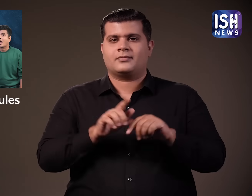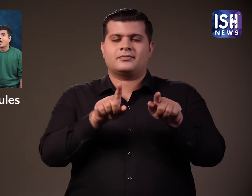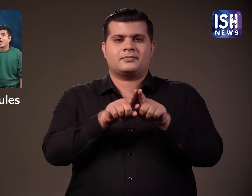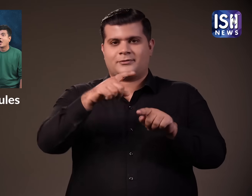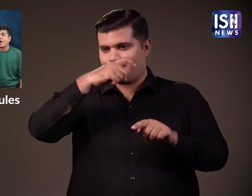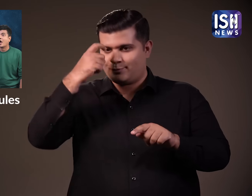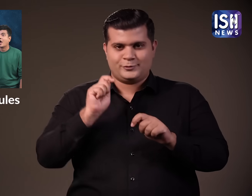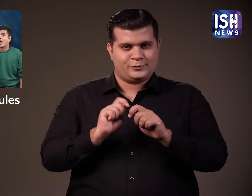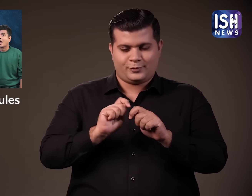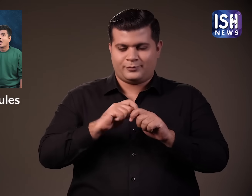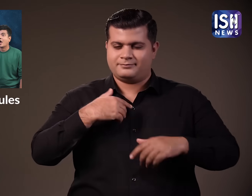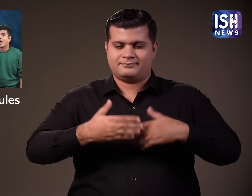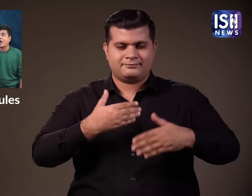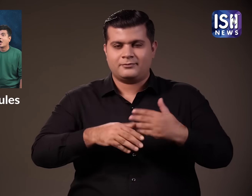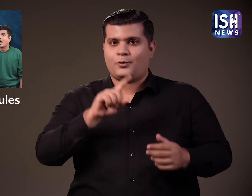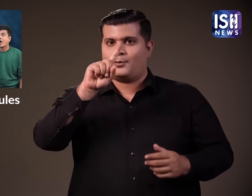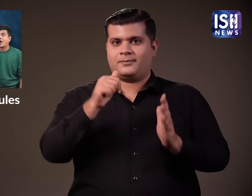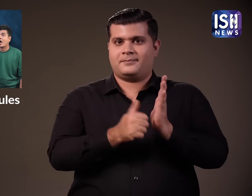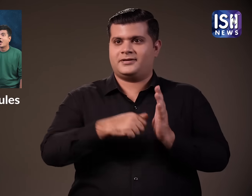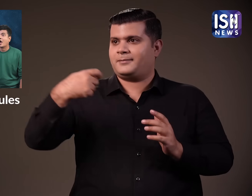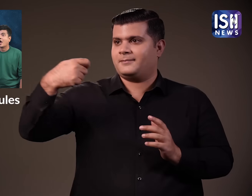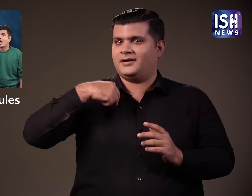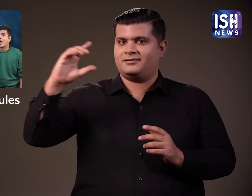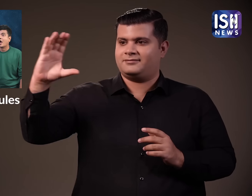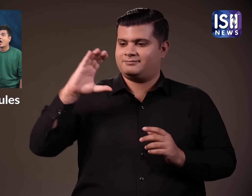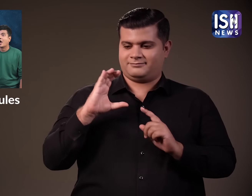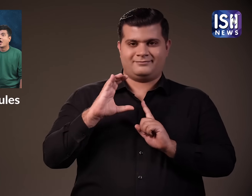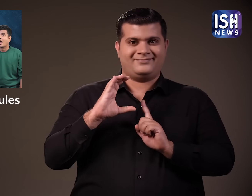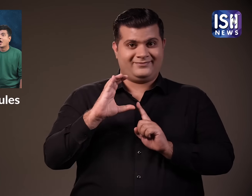at the end of the month, you will receive your salary.